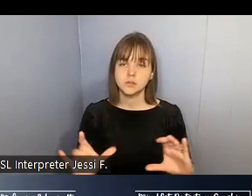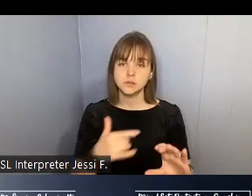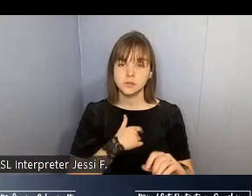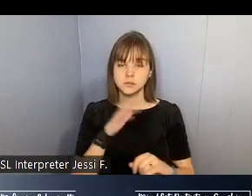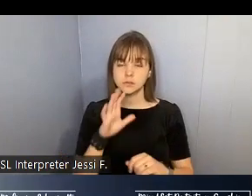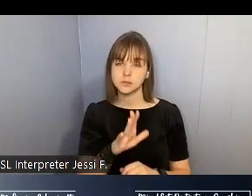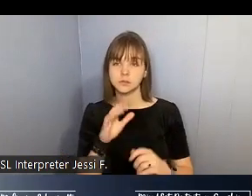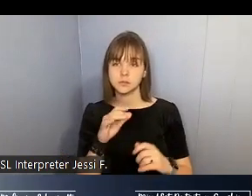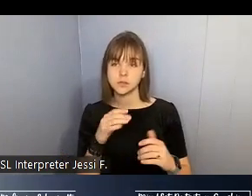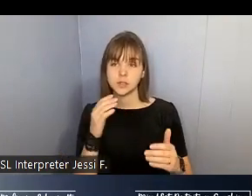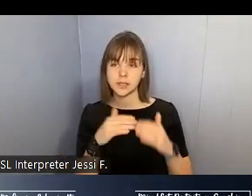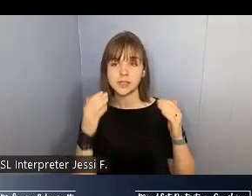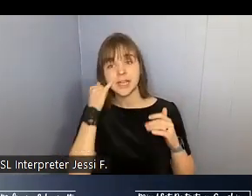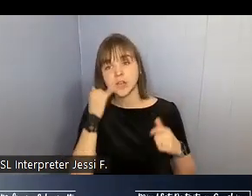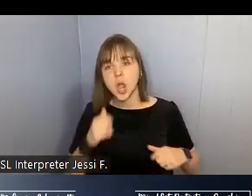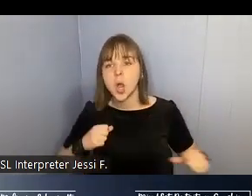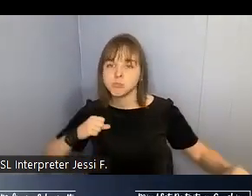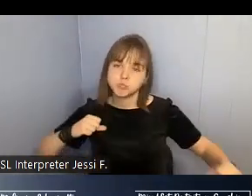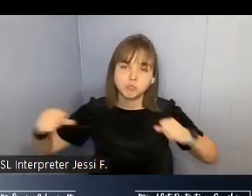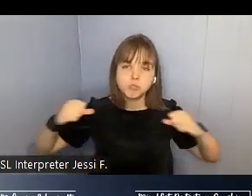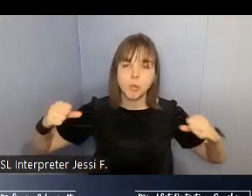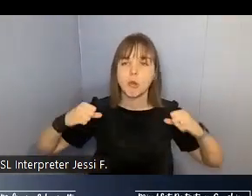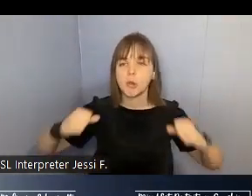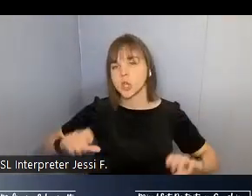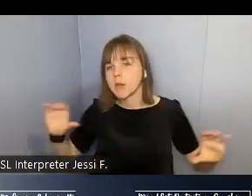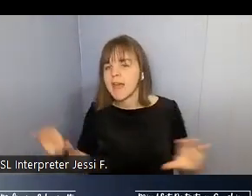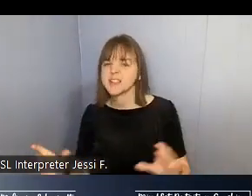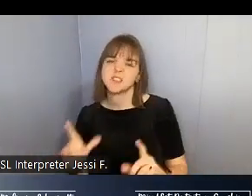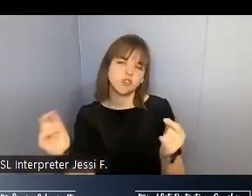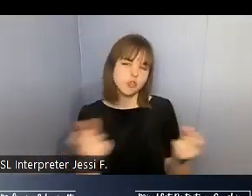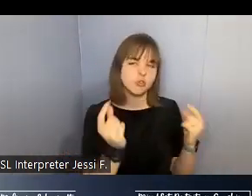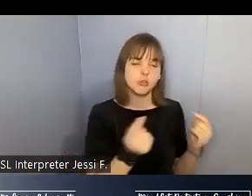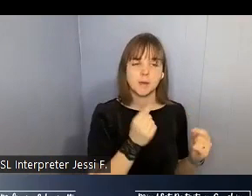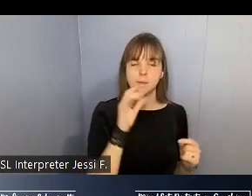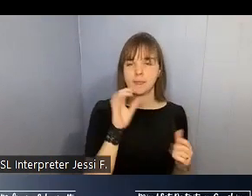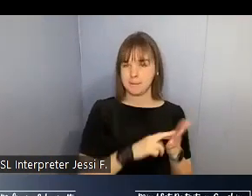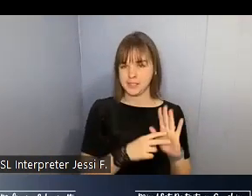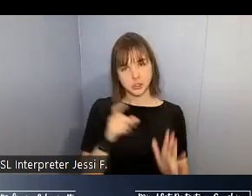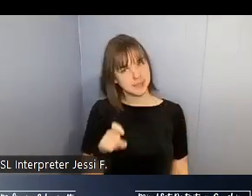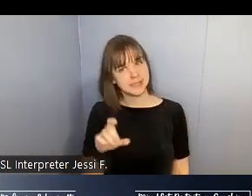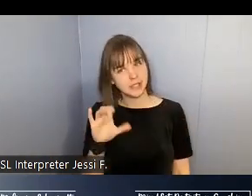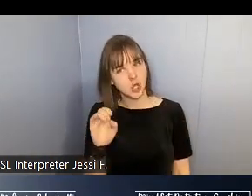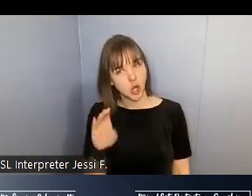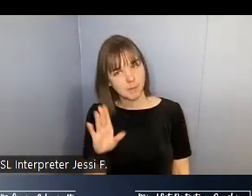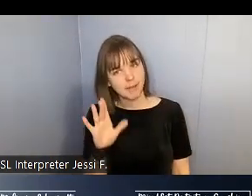If you're really, really highly active and you have performance goals, then we're going to look at carbohydrate intake because it's going to start to matter.